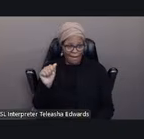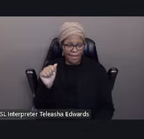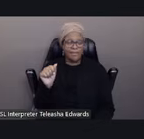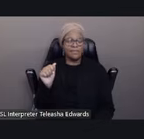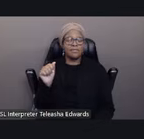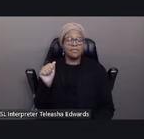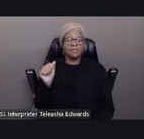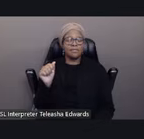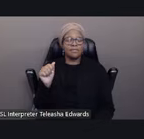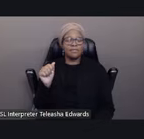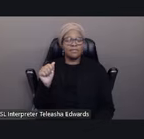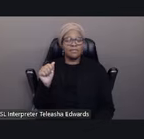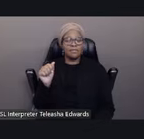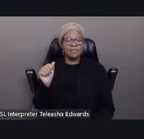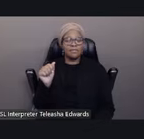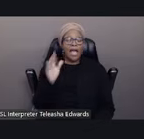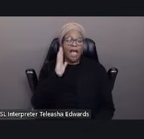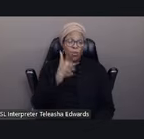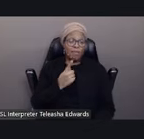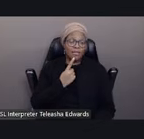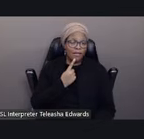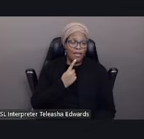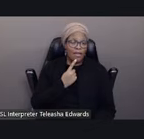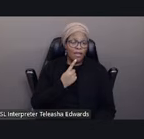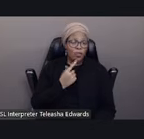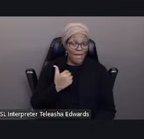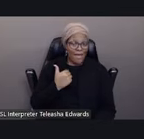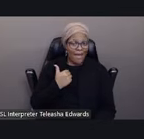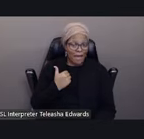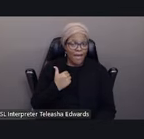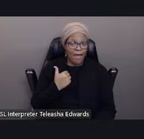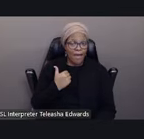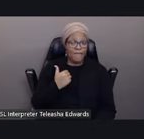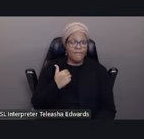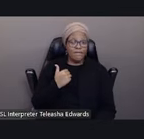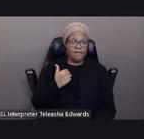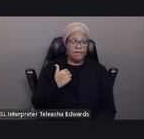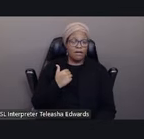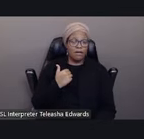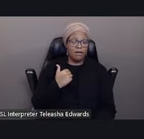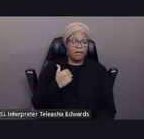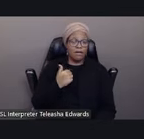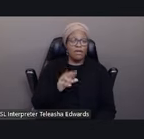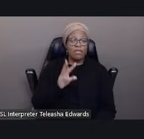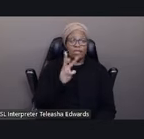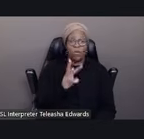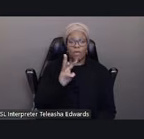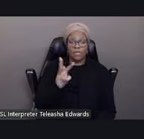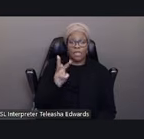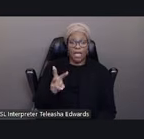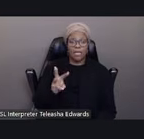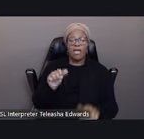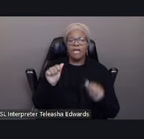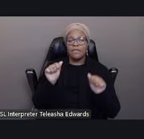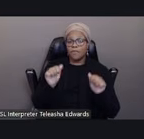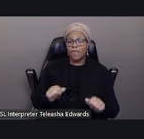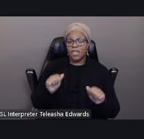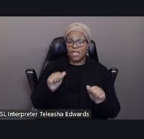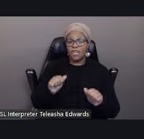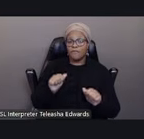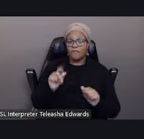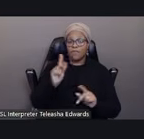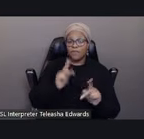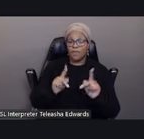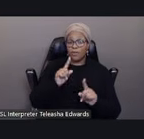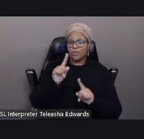we do, um, have on our website an ability for folks to submit questions. Um, and so you should